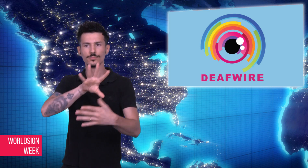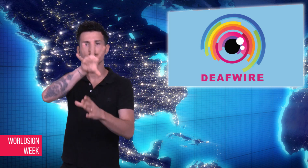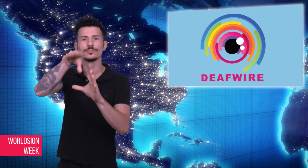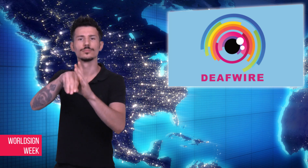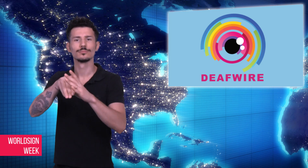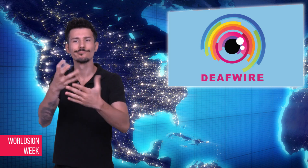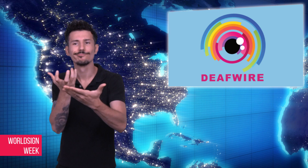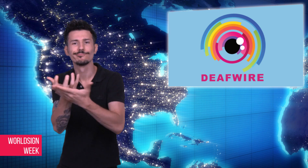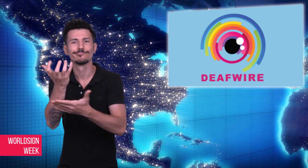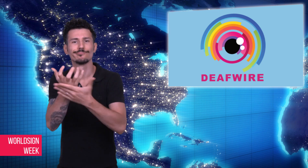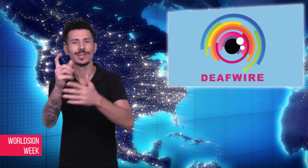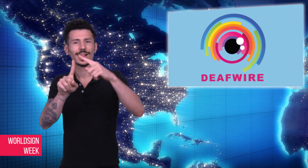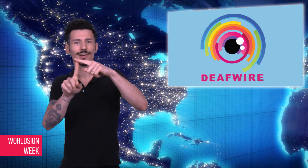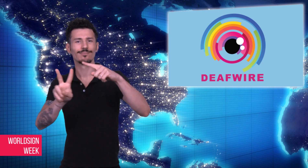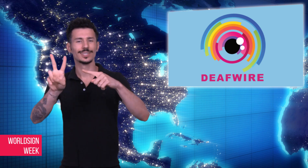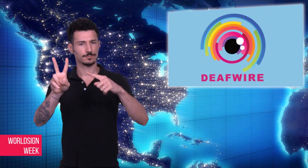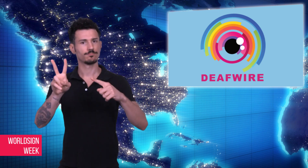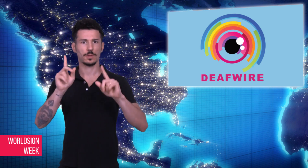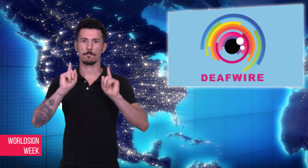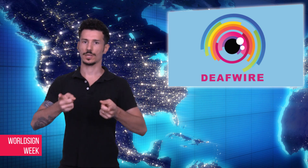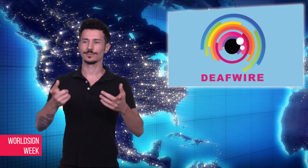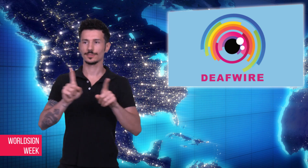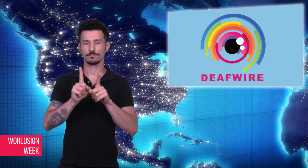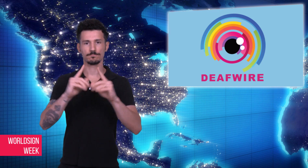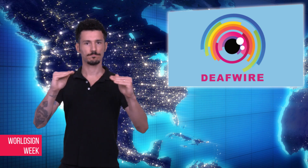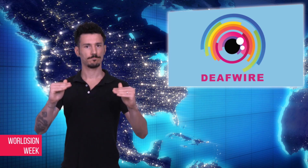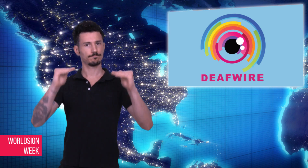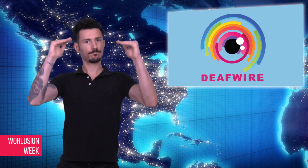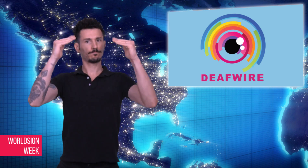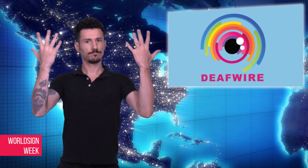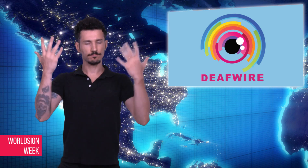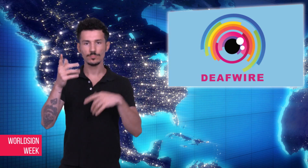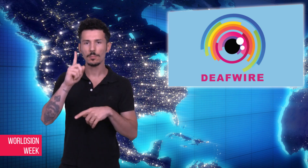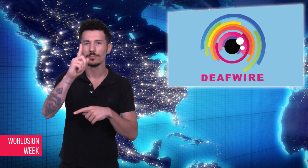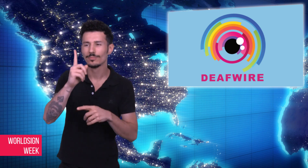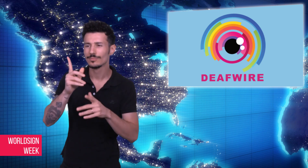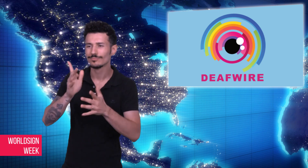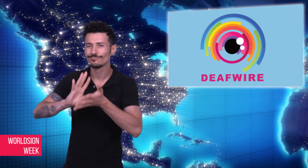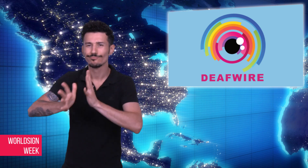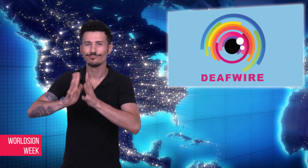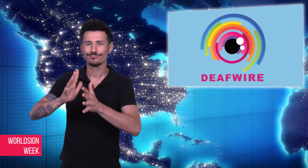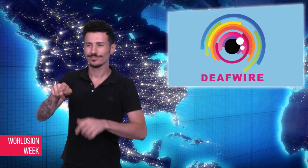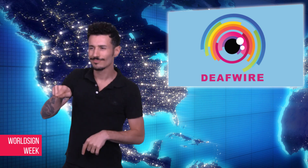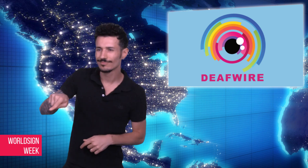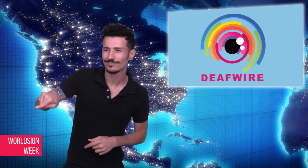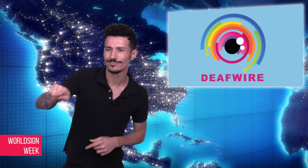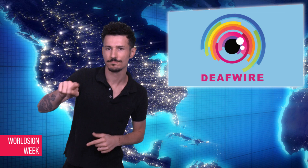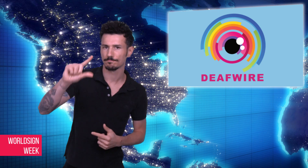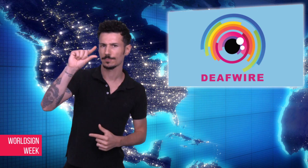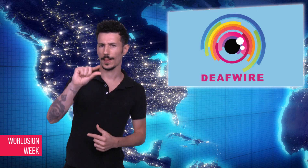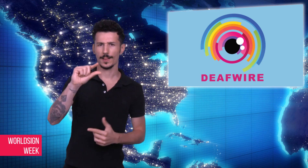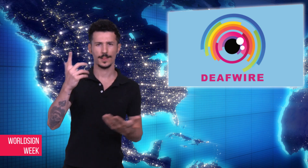Society said RTÉ had made contact with a number of ISL signers, but due to